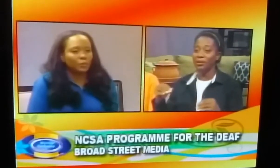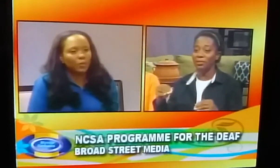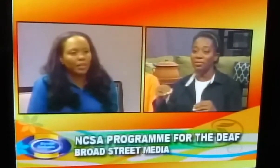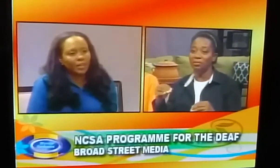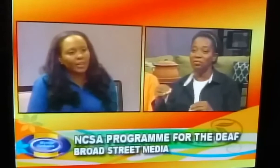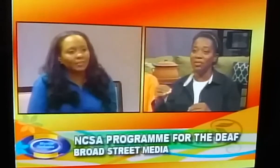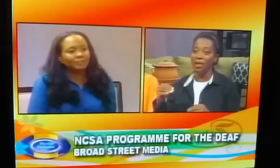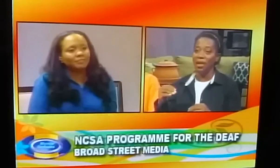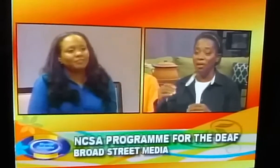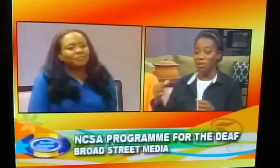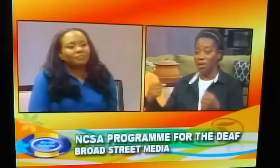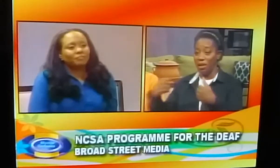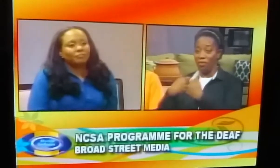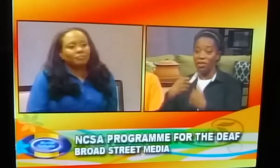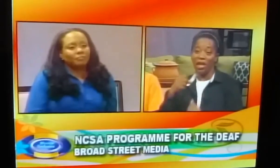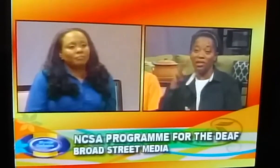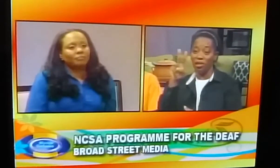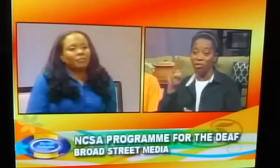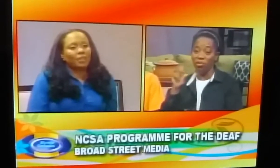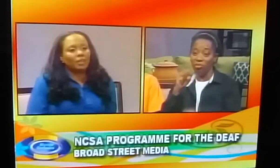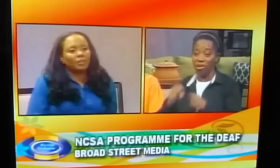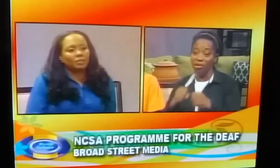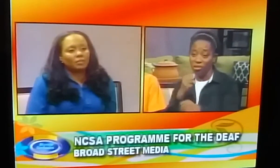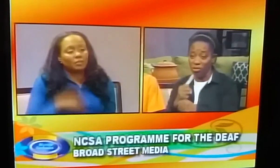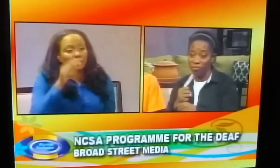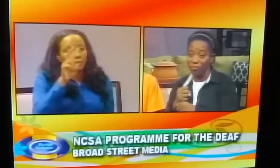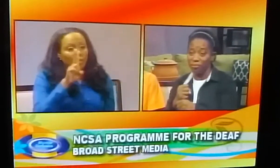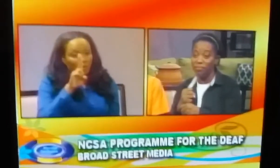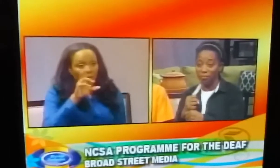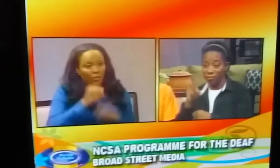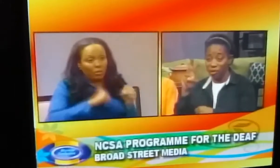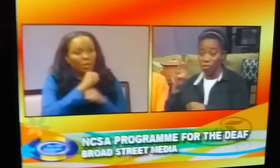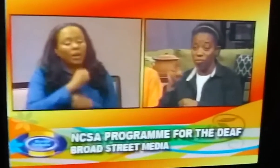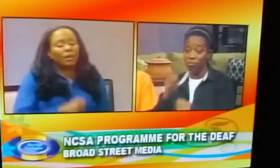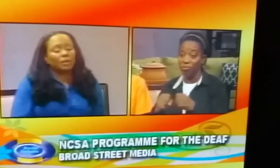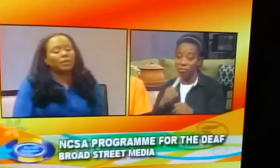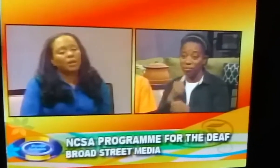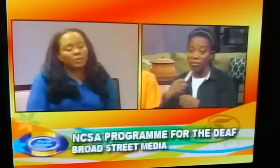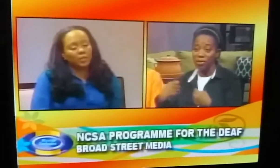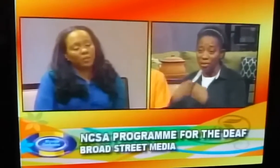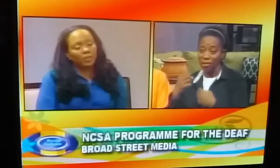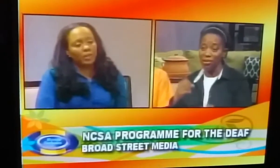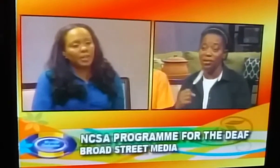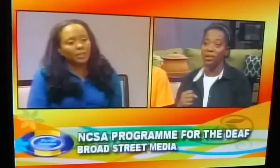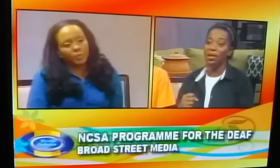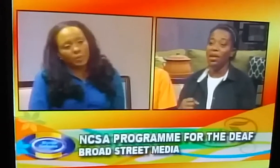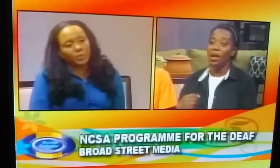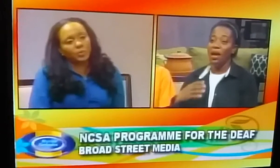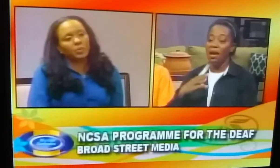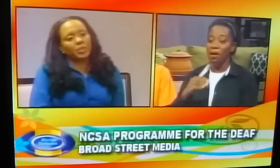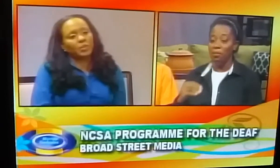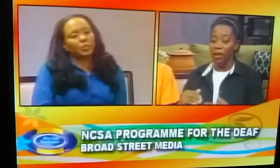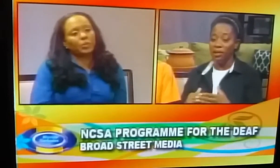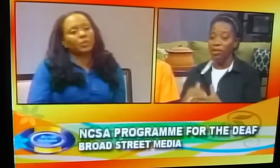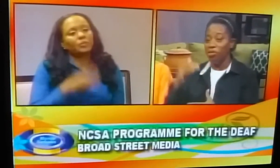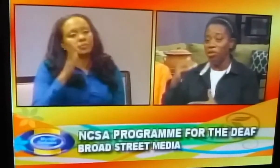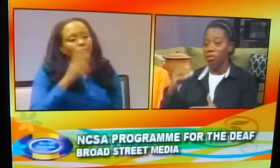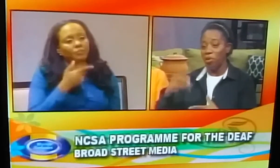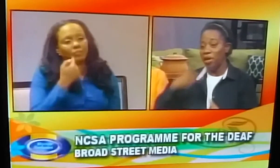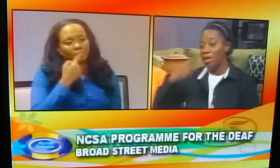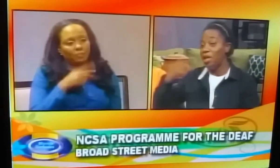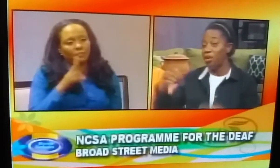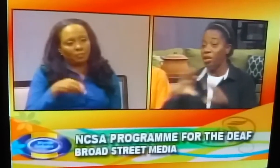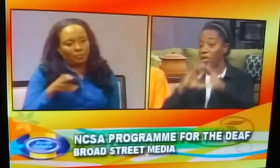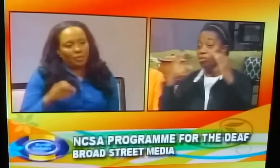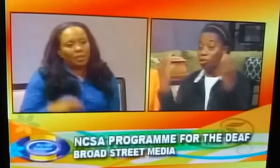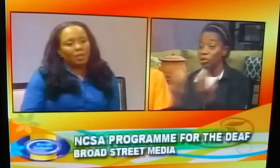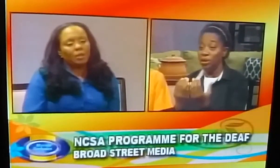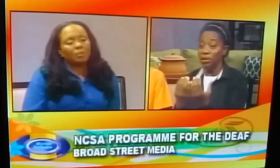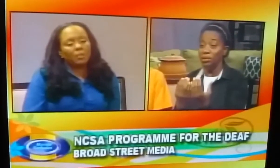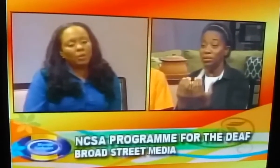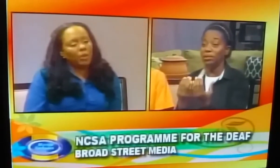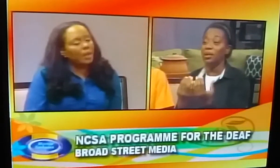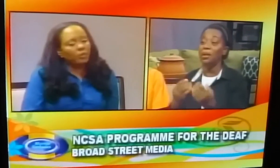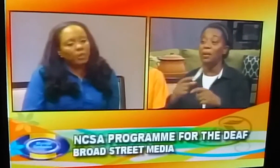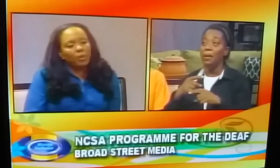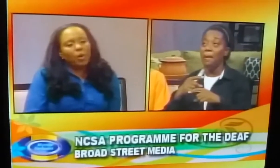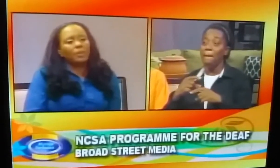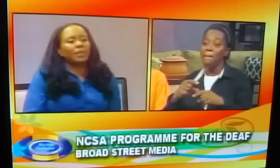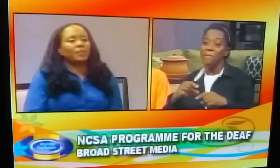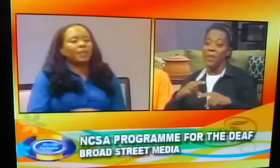born hearing and I was involved in asking him when I was two years old but I grew up all my life in